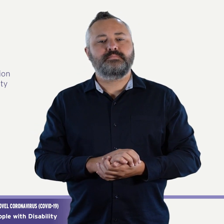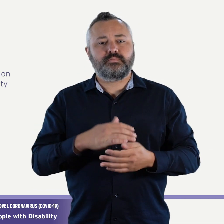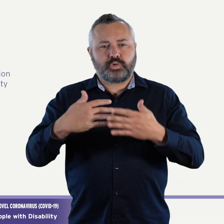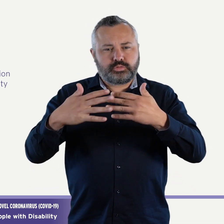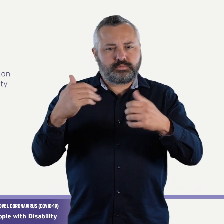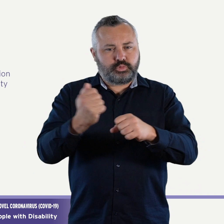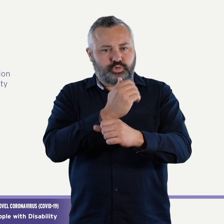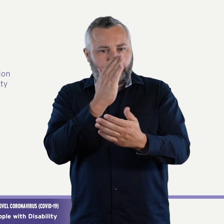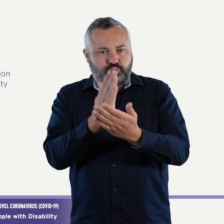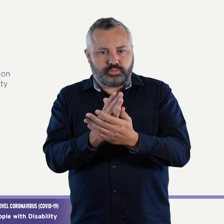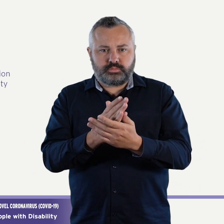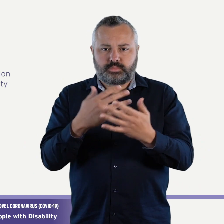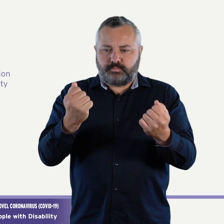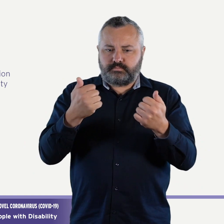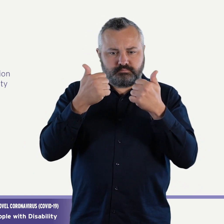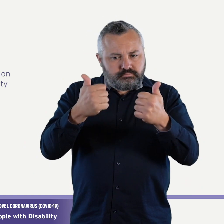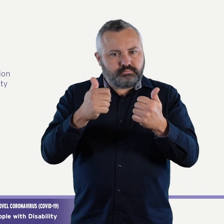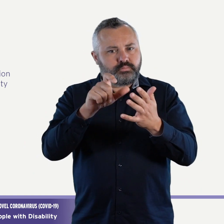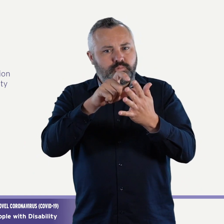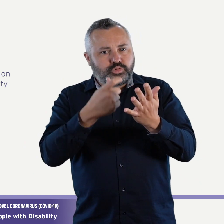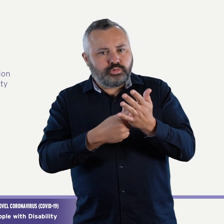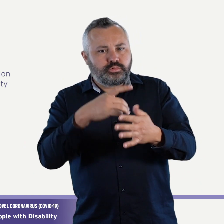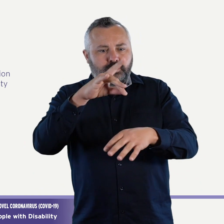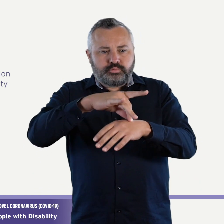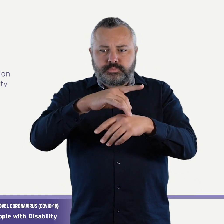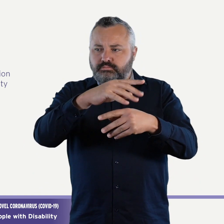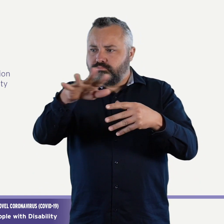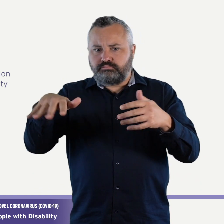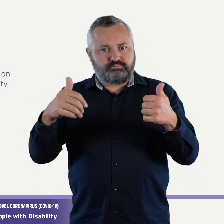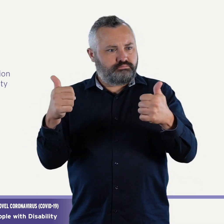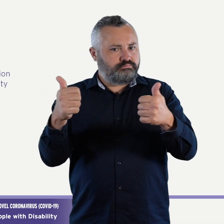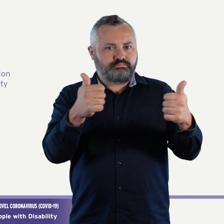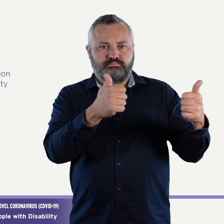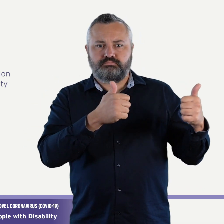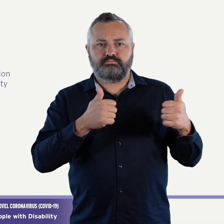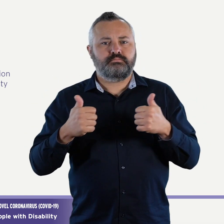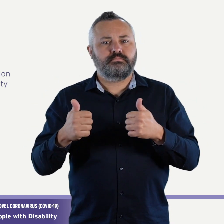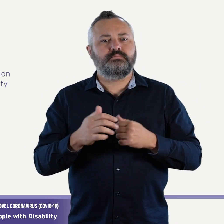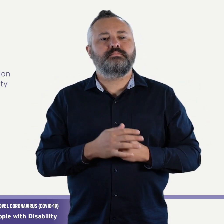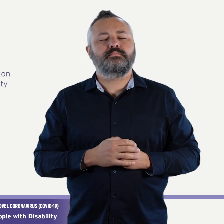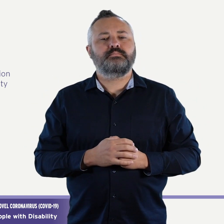Maintaining and preparing clinical care and public health management, including existing services.